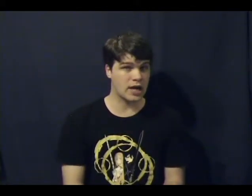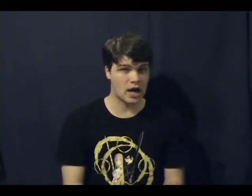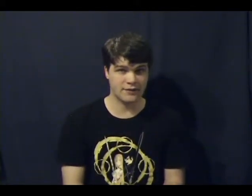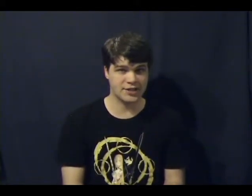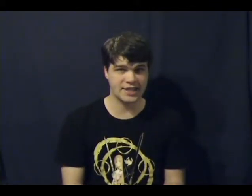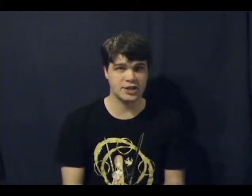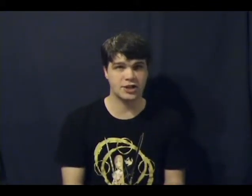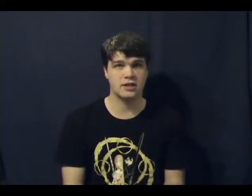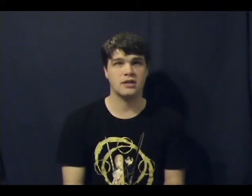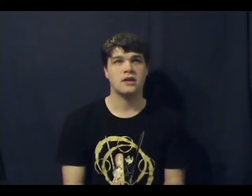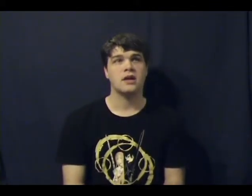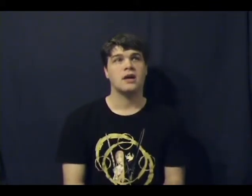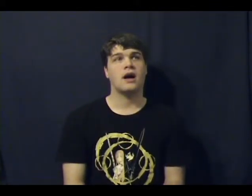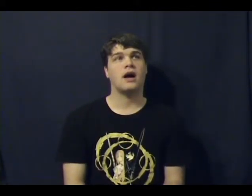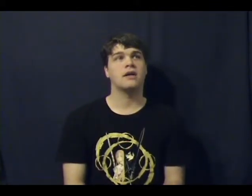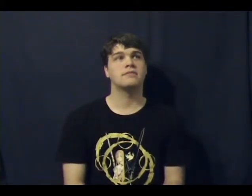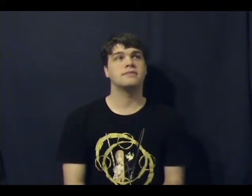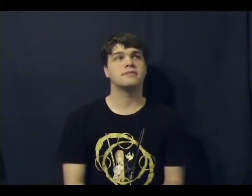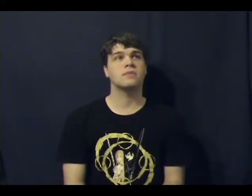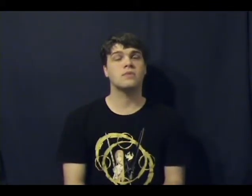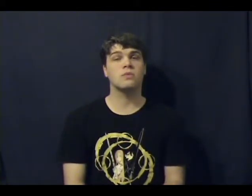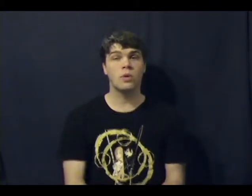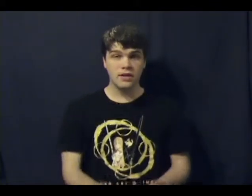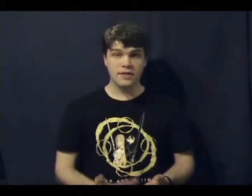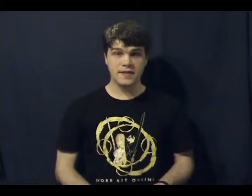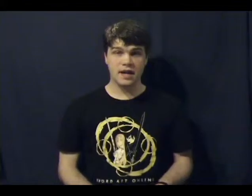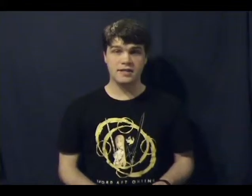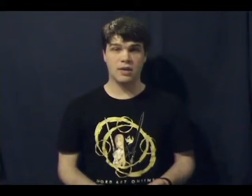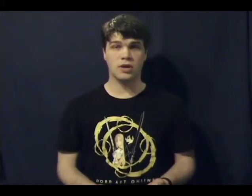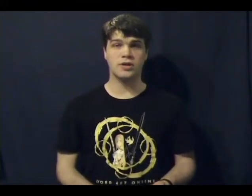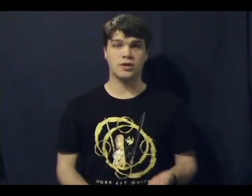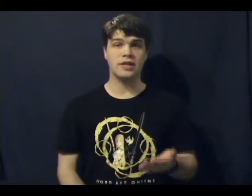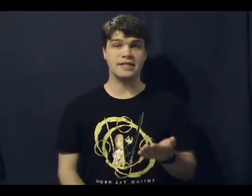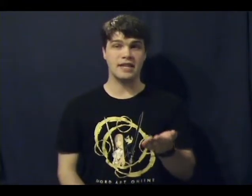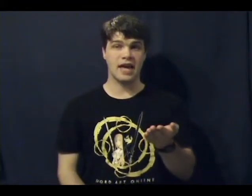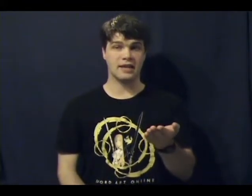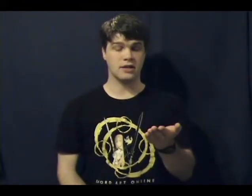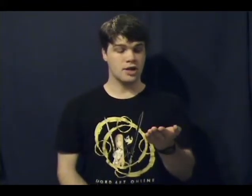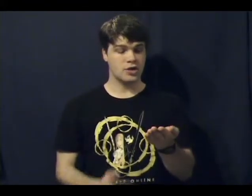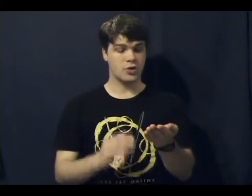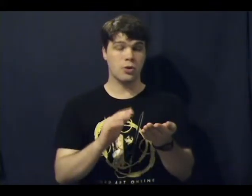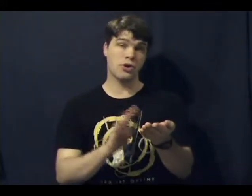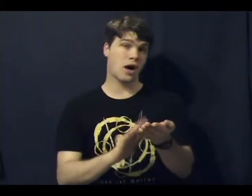in conversation. One of the signs that I want you to learn is again. So your non-